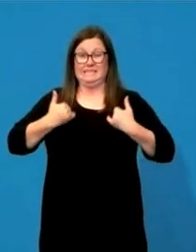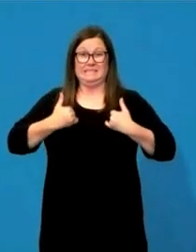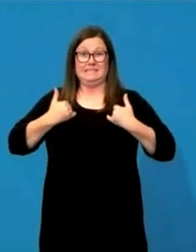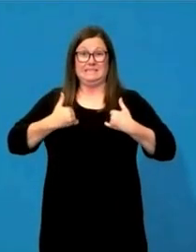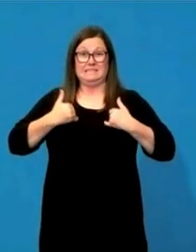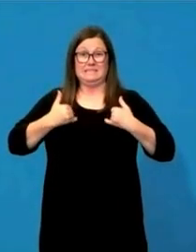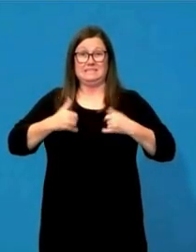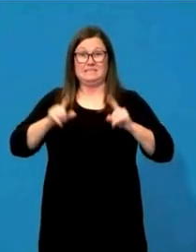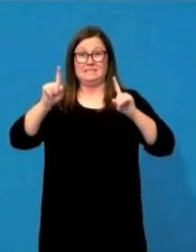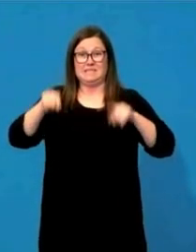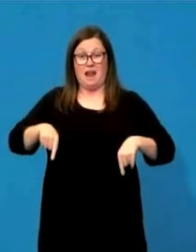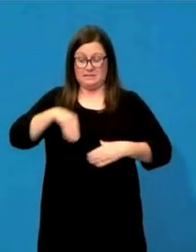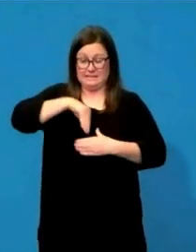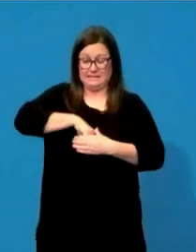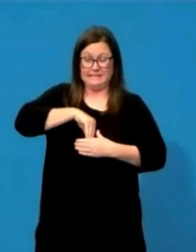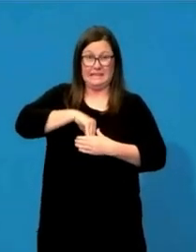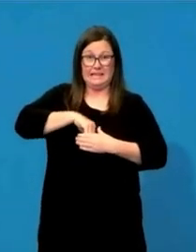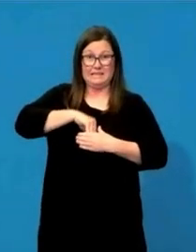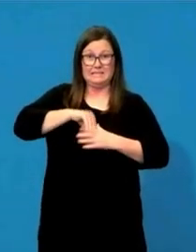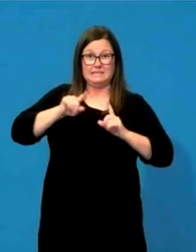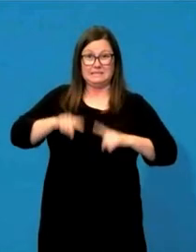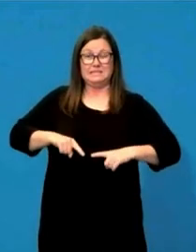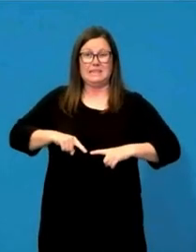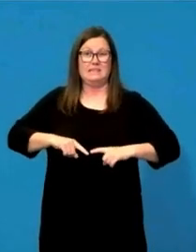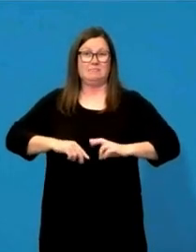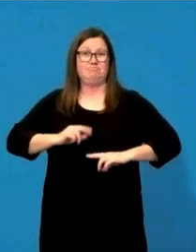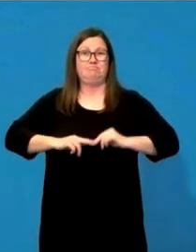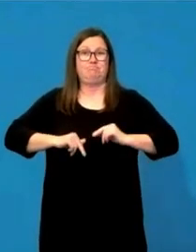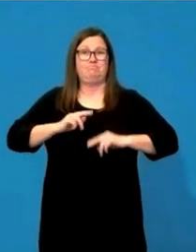never function through this world. Thank you.